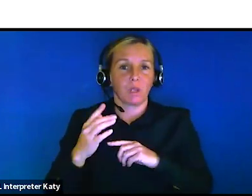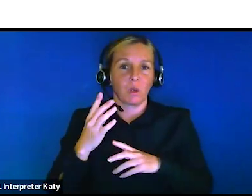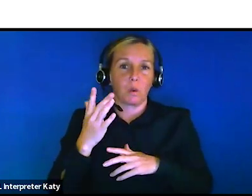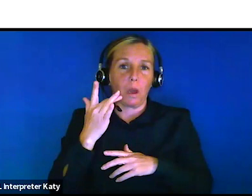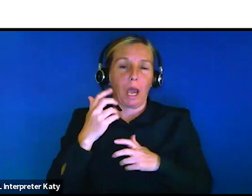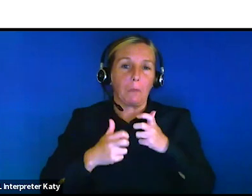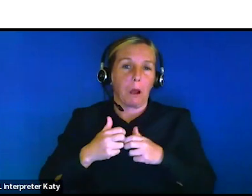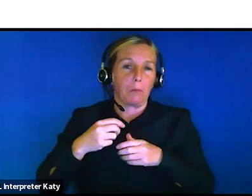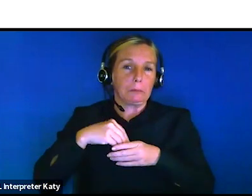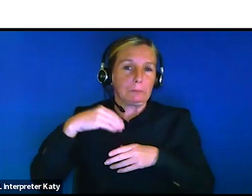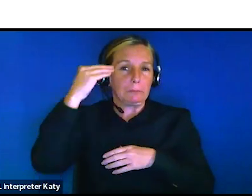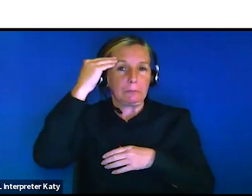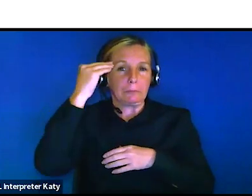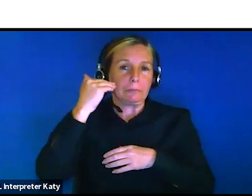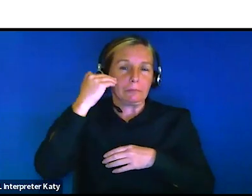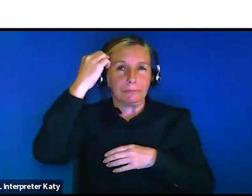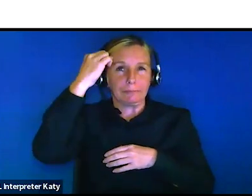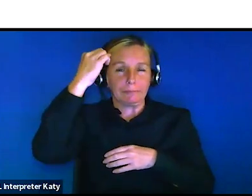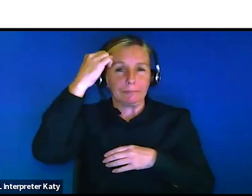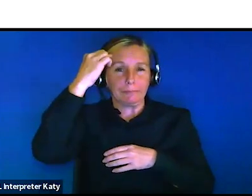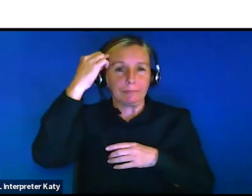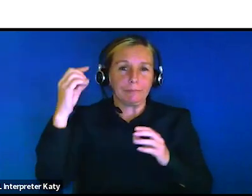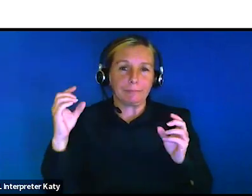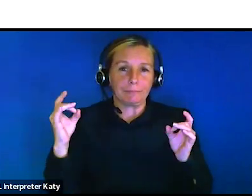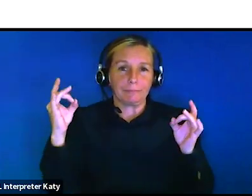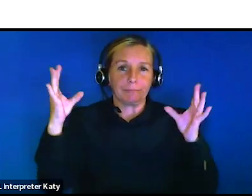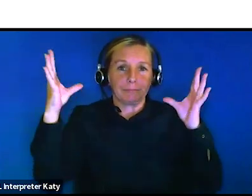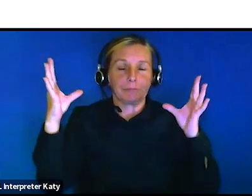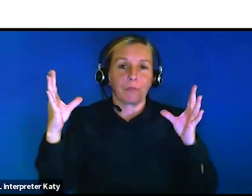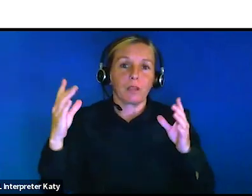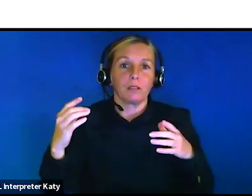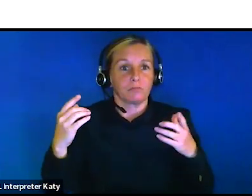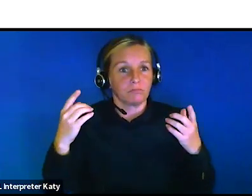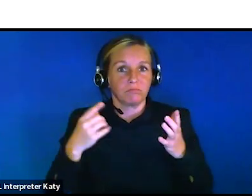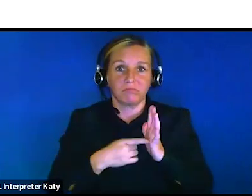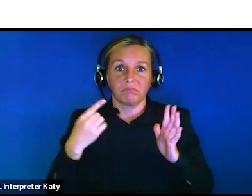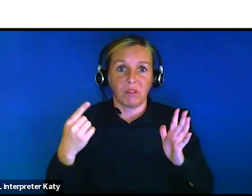Those times I spent wandering on the streets with nowhere to go.